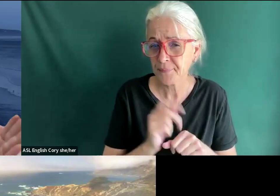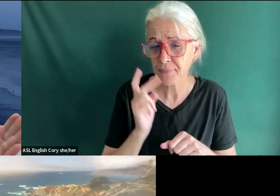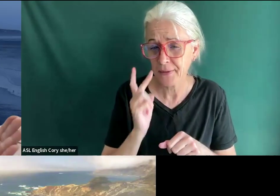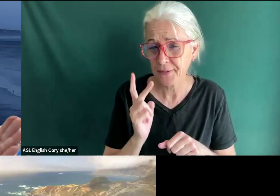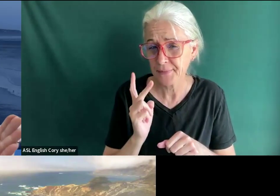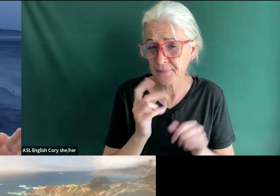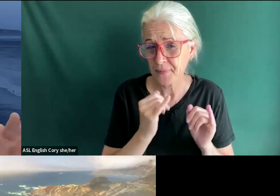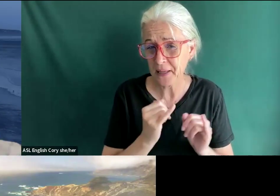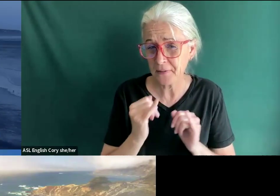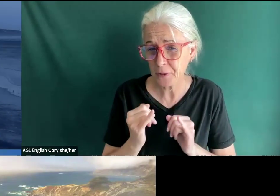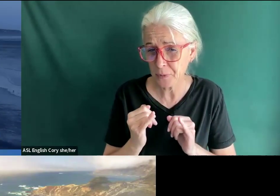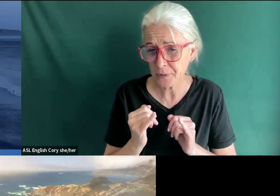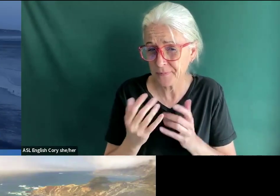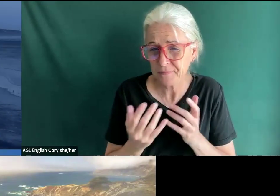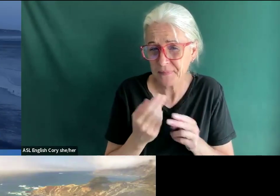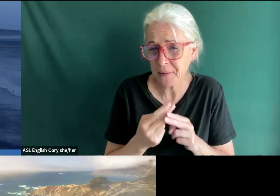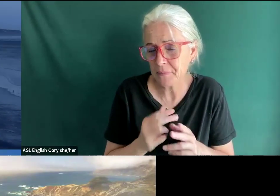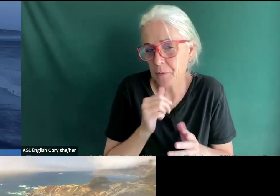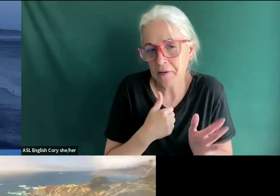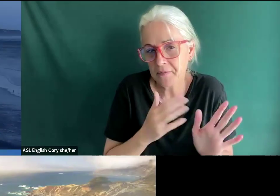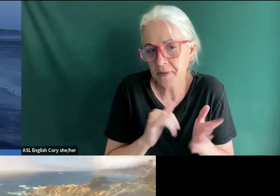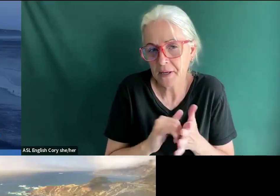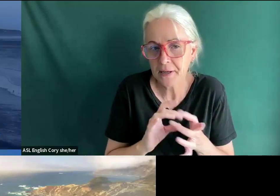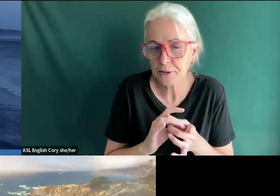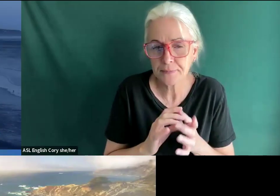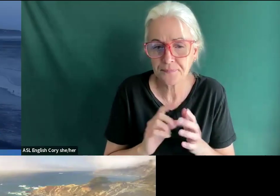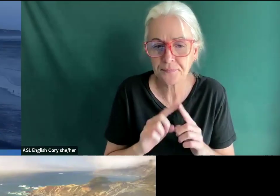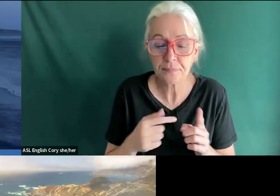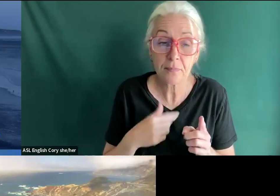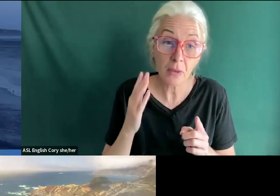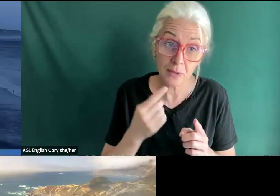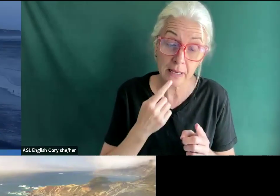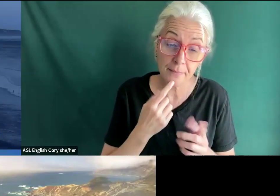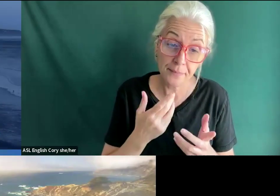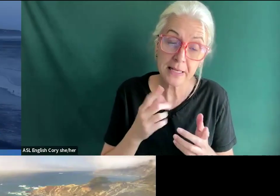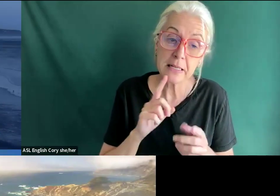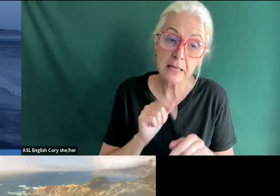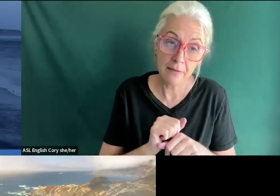an individual-to-individual, we don't have that connection, but I would say definitely safe to say